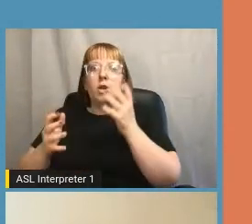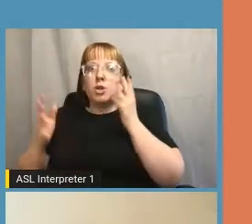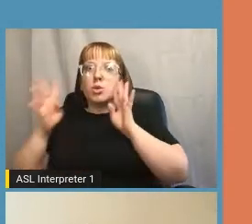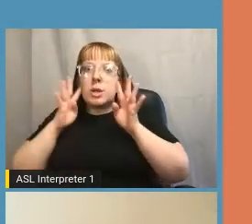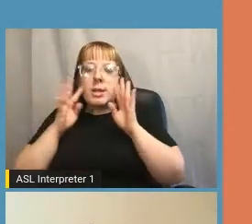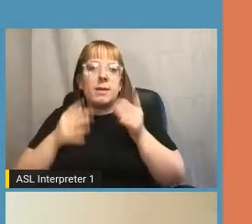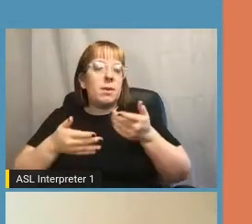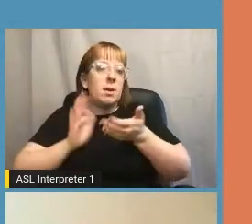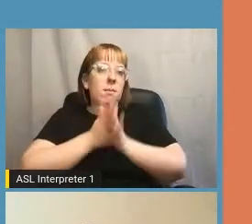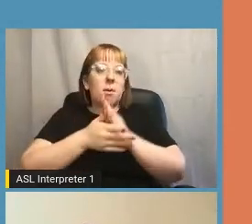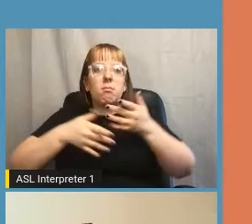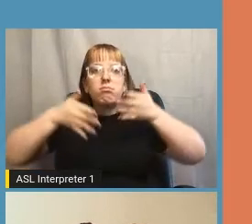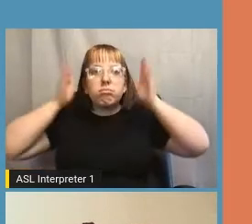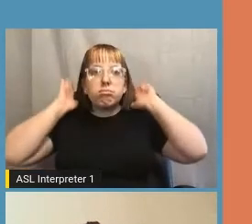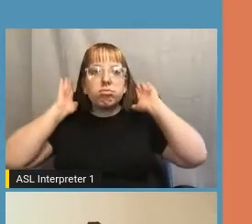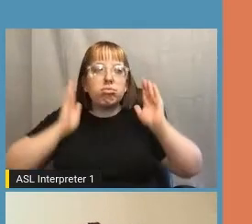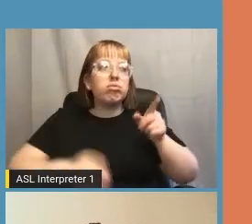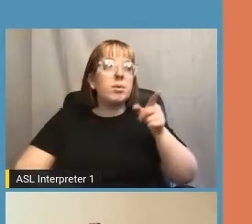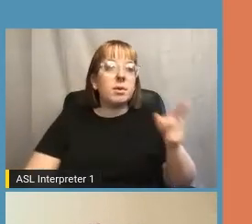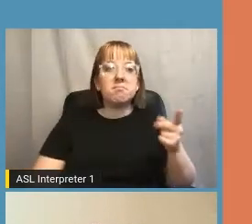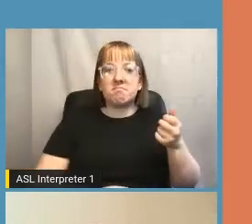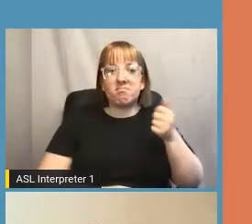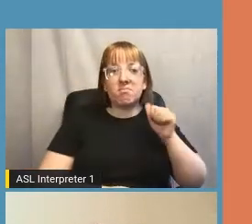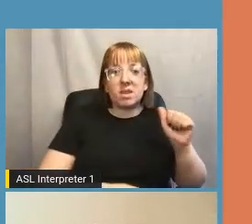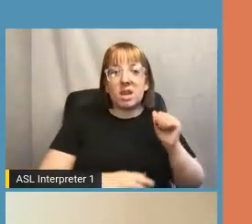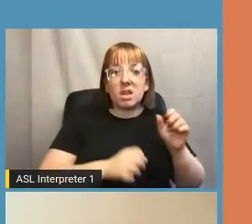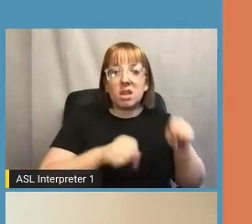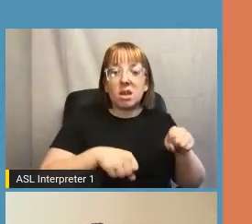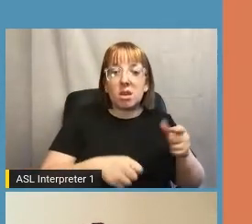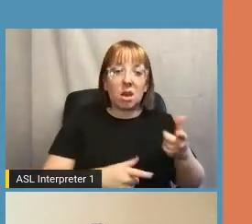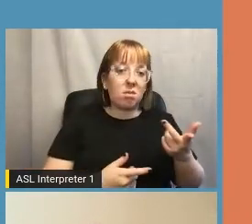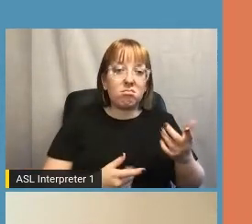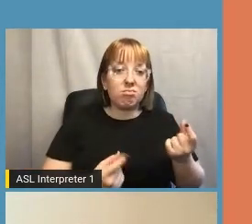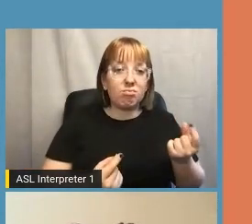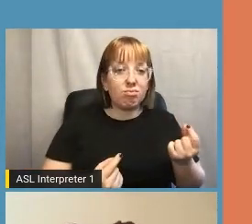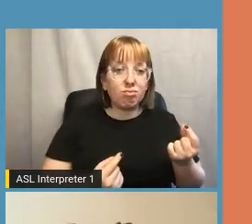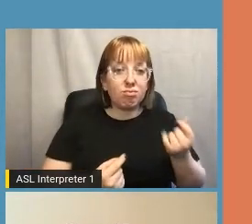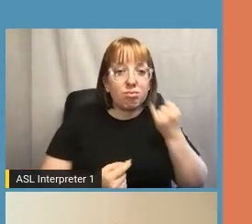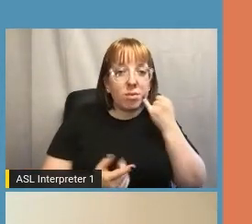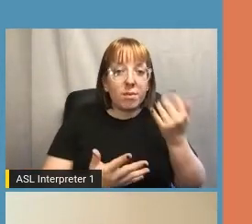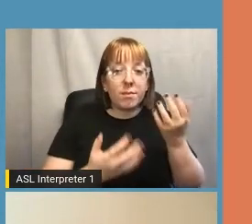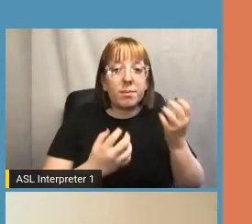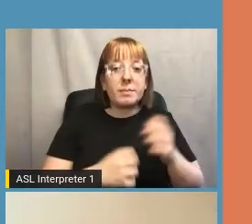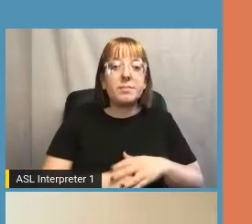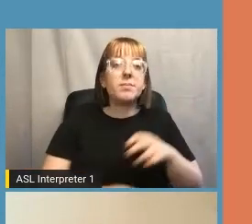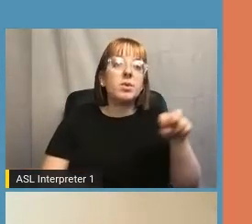goes um and so that's uh the difference and so touring the space is important